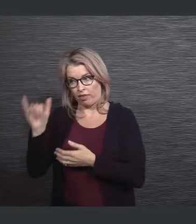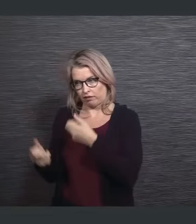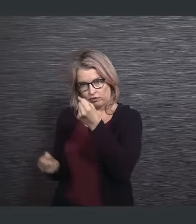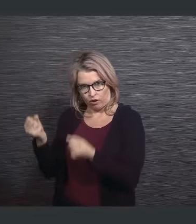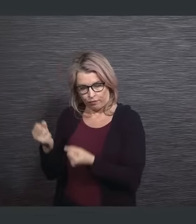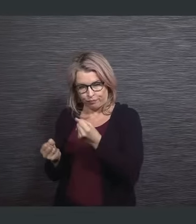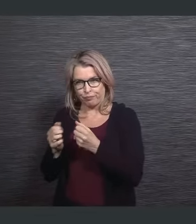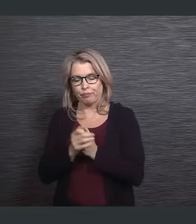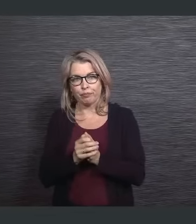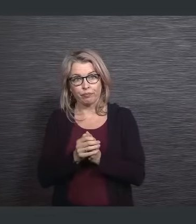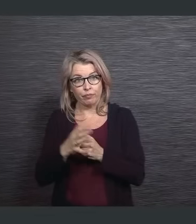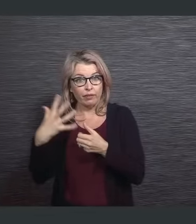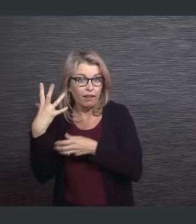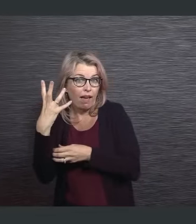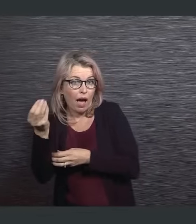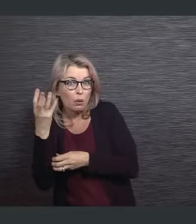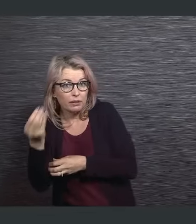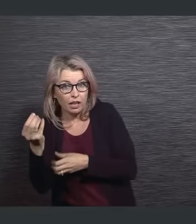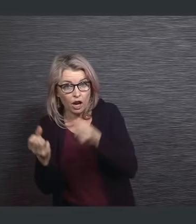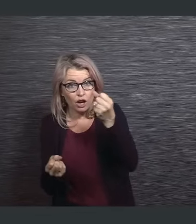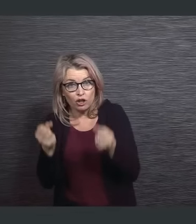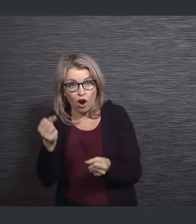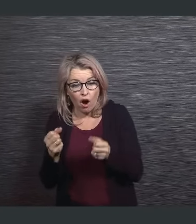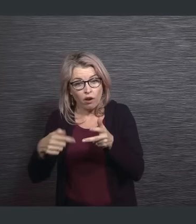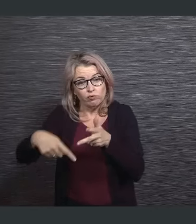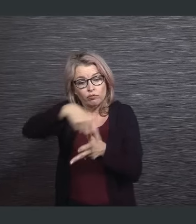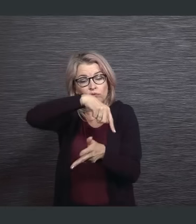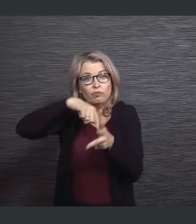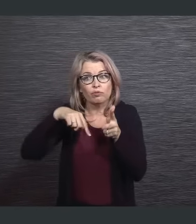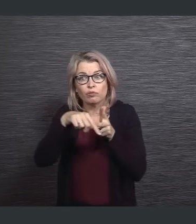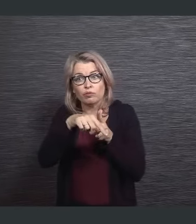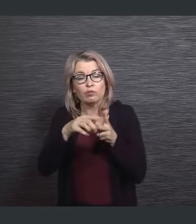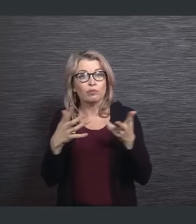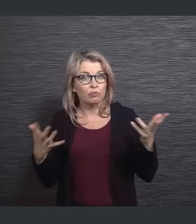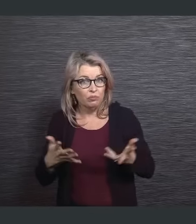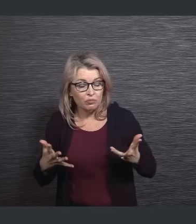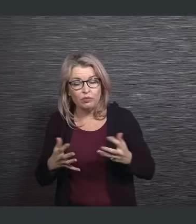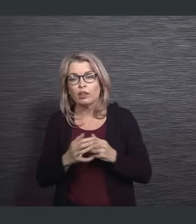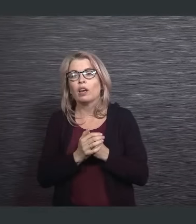On the exterior, "Media Bar" allows the vehicle